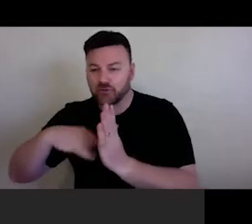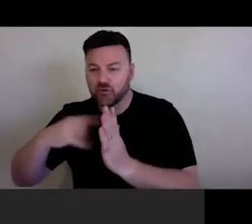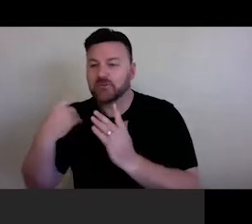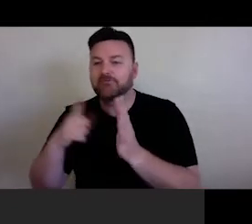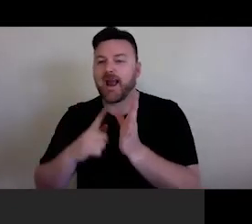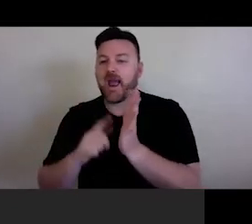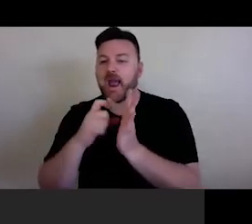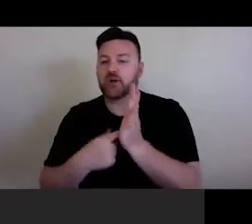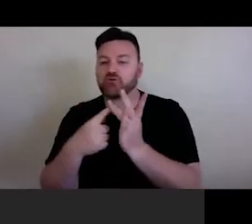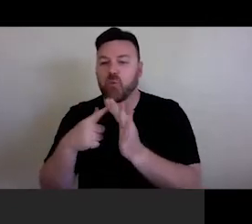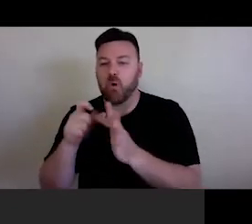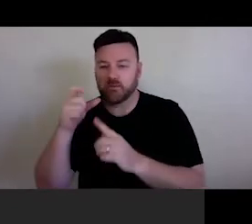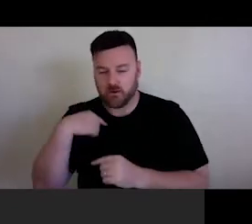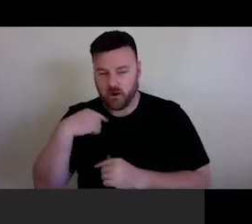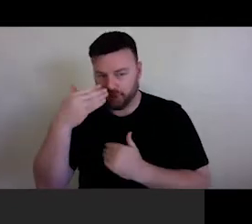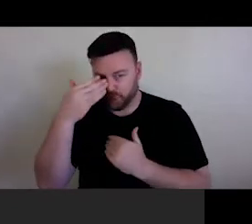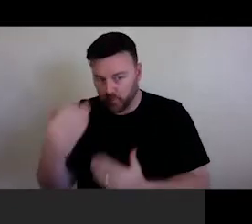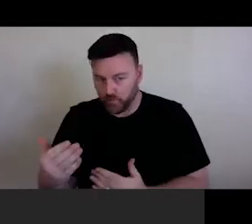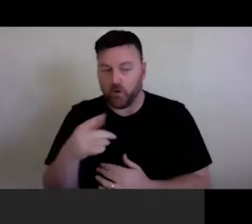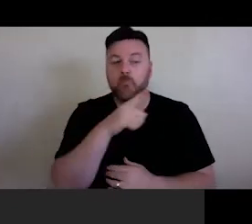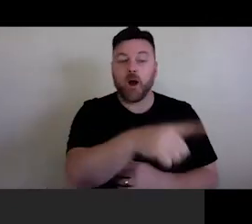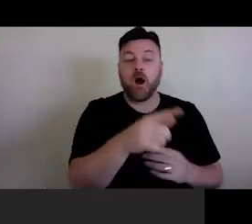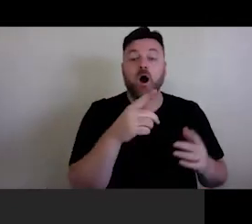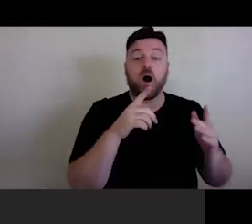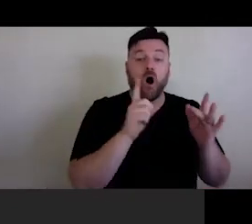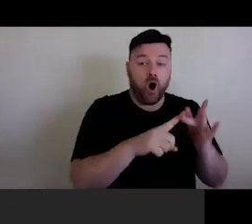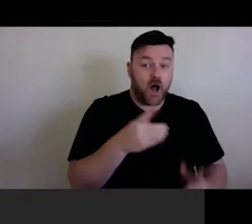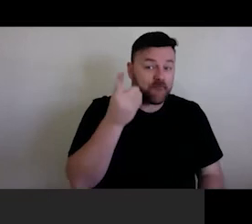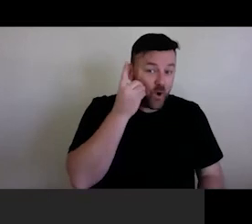allows you to do is use your iPhone cameras to transmit to the iPad